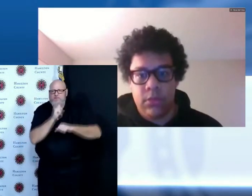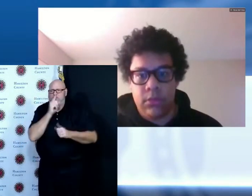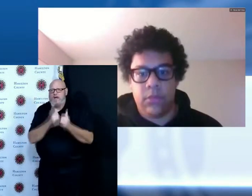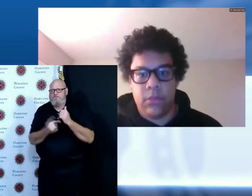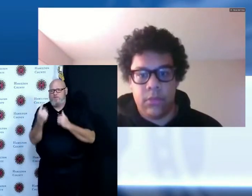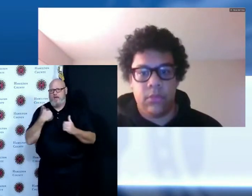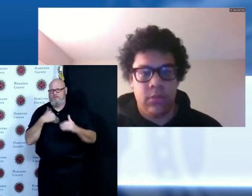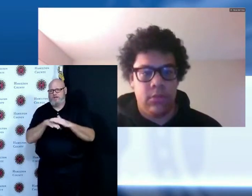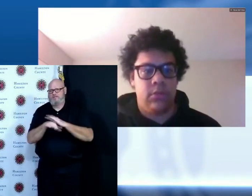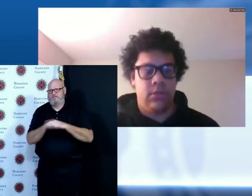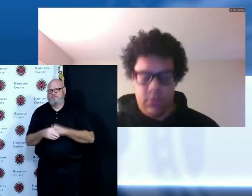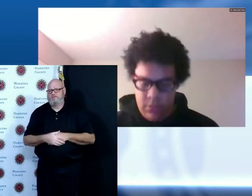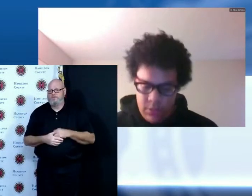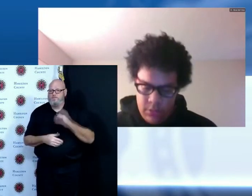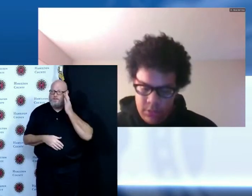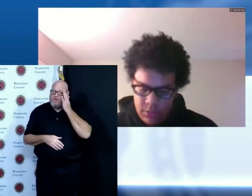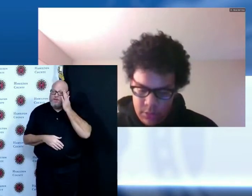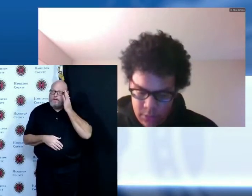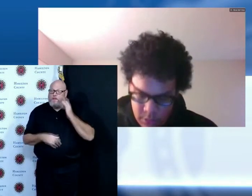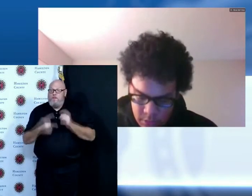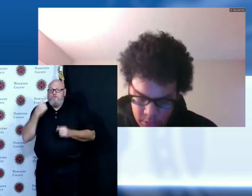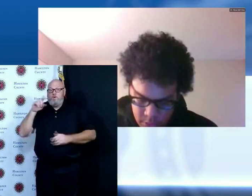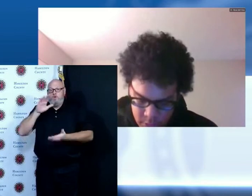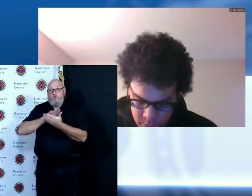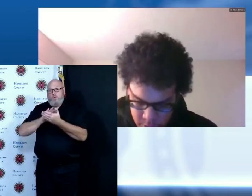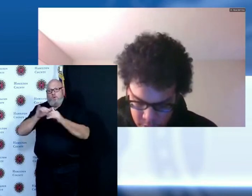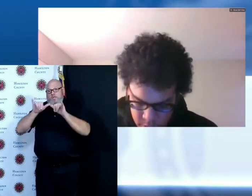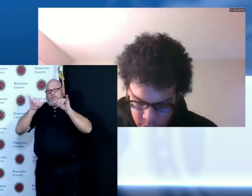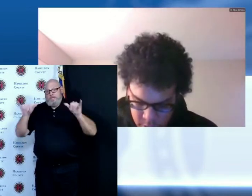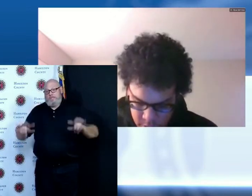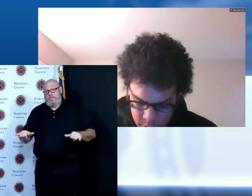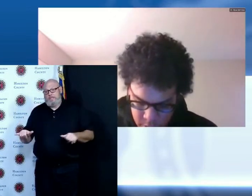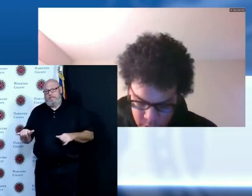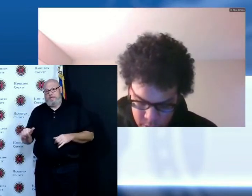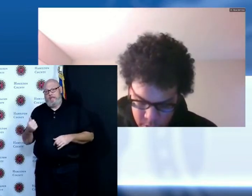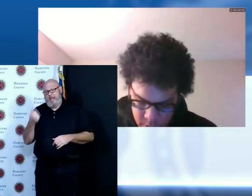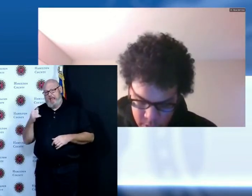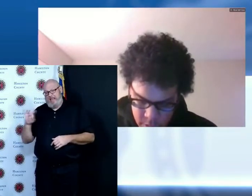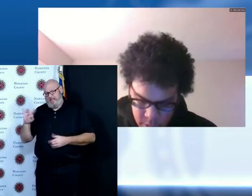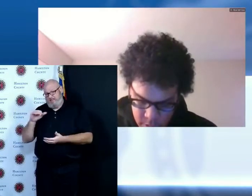actually running a large clinic to vaccinate school employees the issue issues when we're